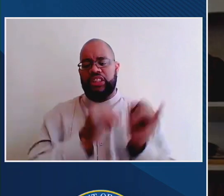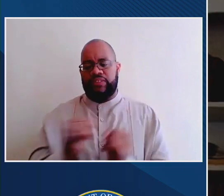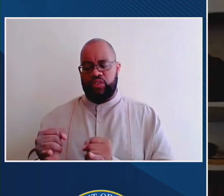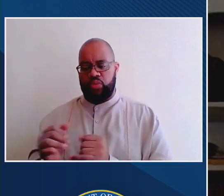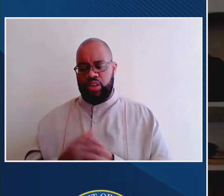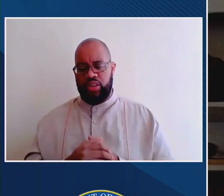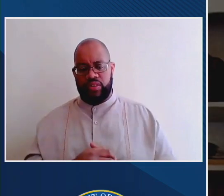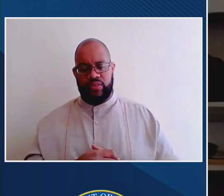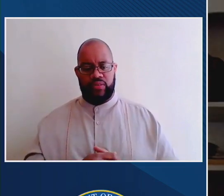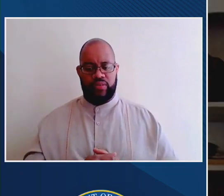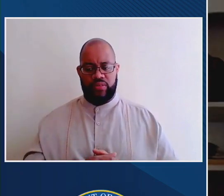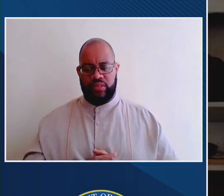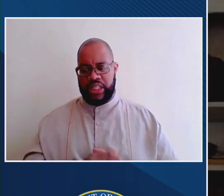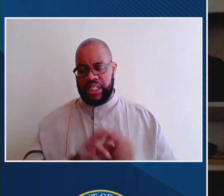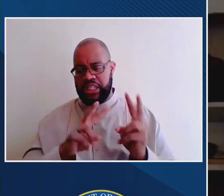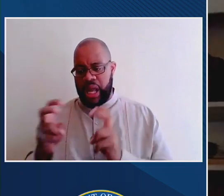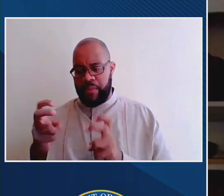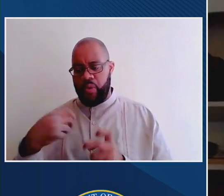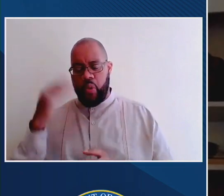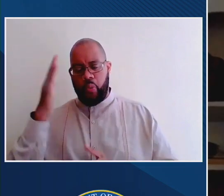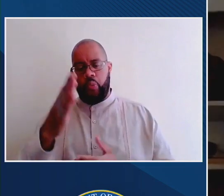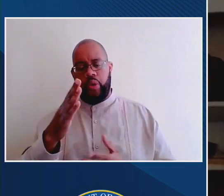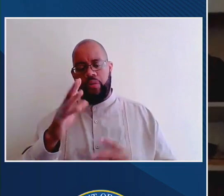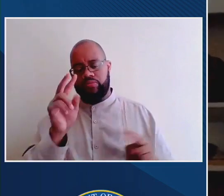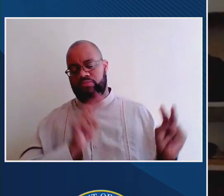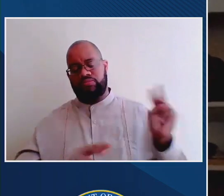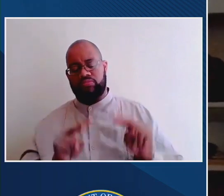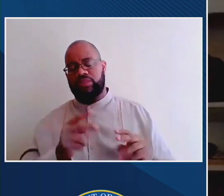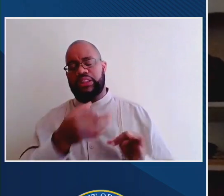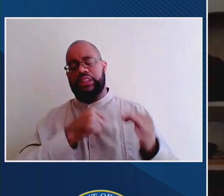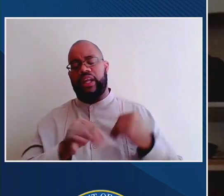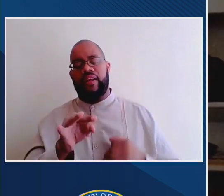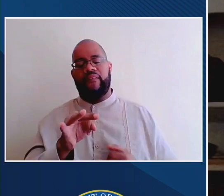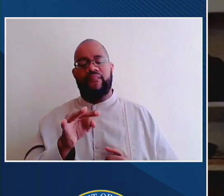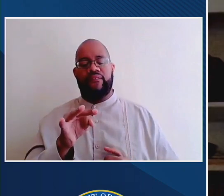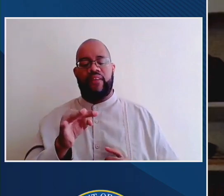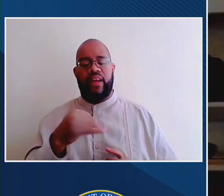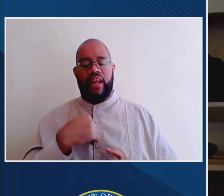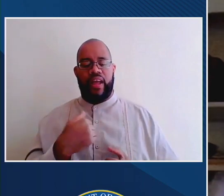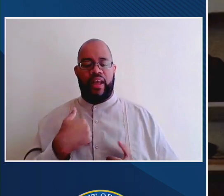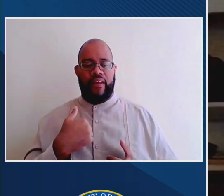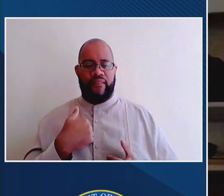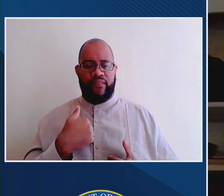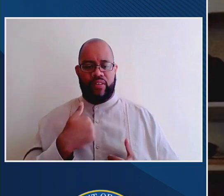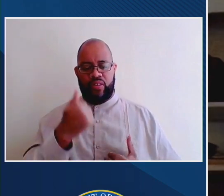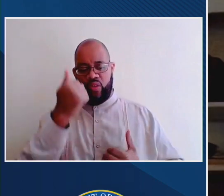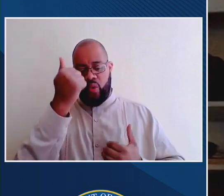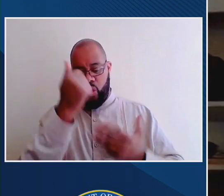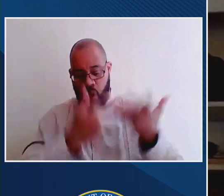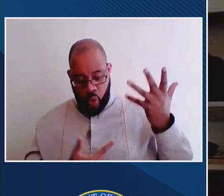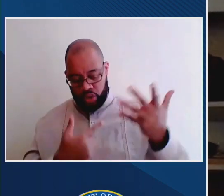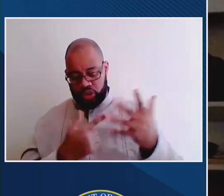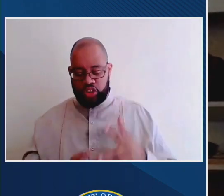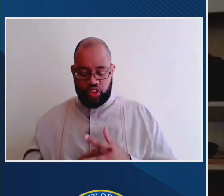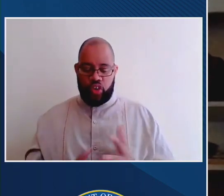topic that we're going to look at rather than have me, you know, read through all of them and then go back and start at the beginning again. Why don't we just start